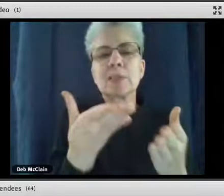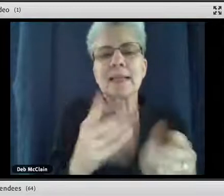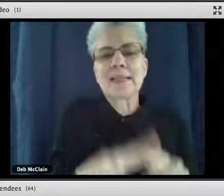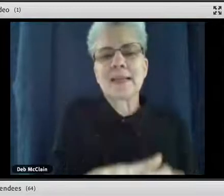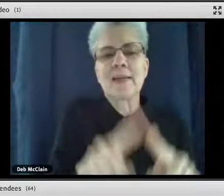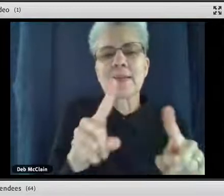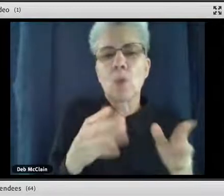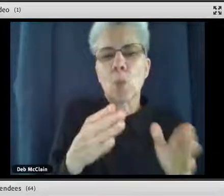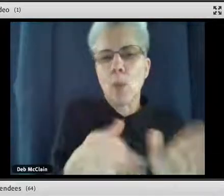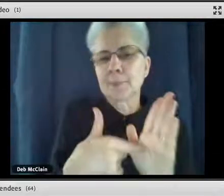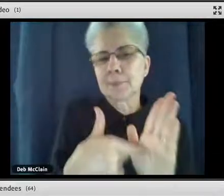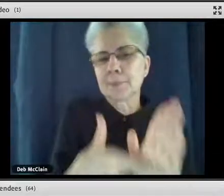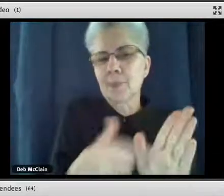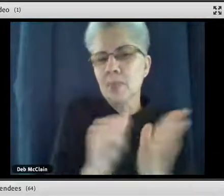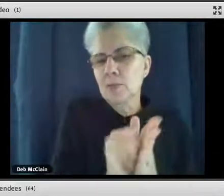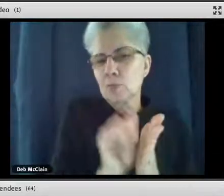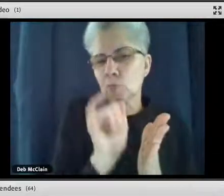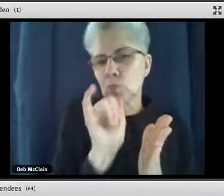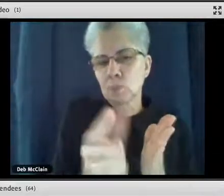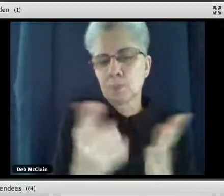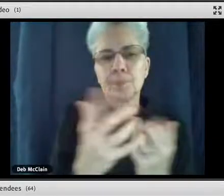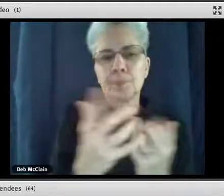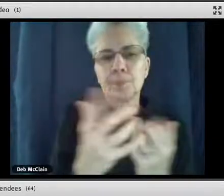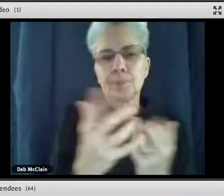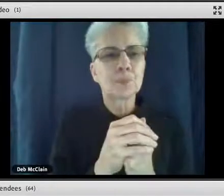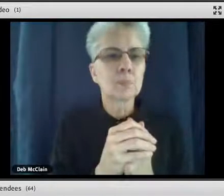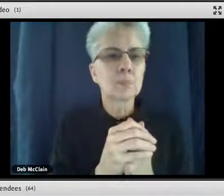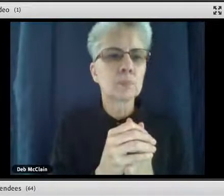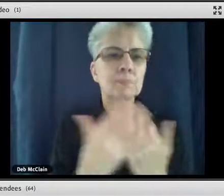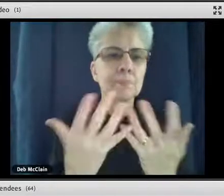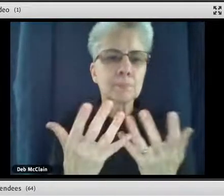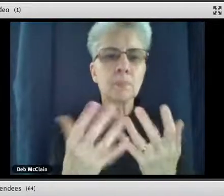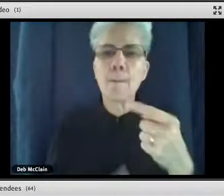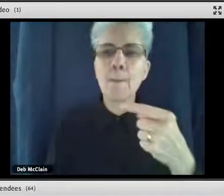It's just presented in a slightly different way. Okay, so it's --